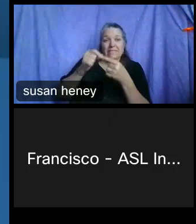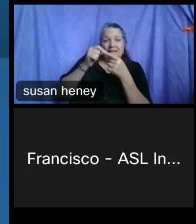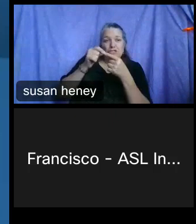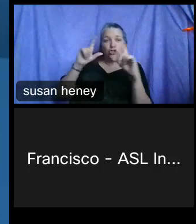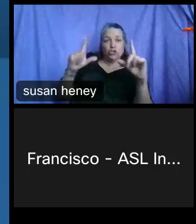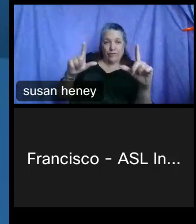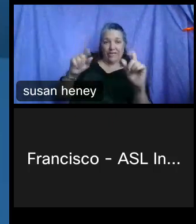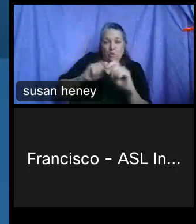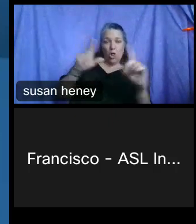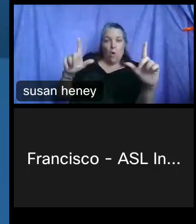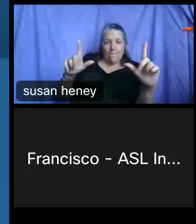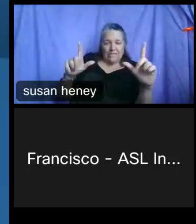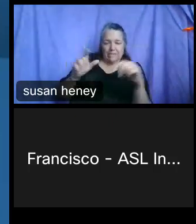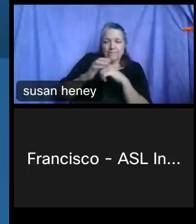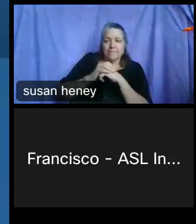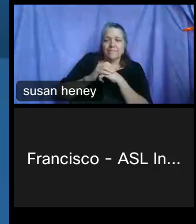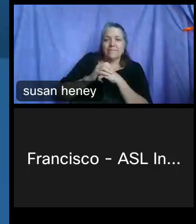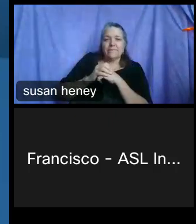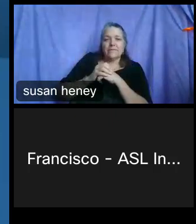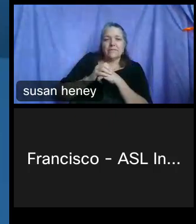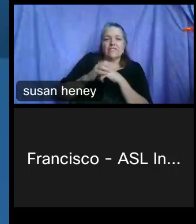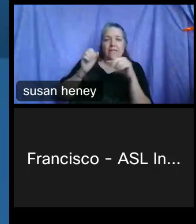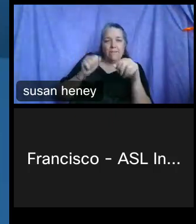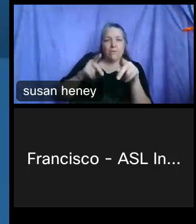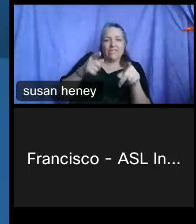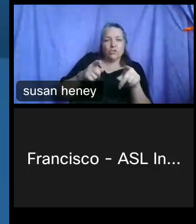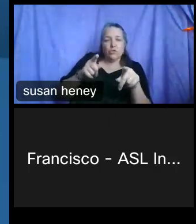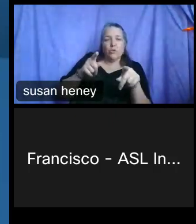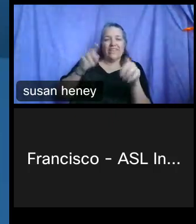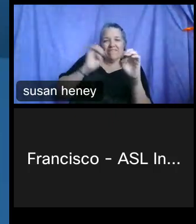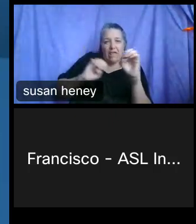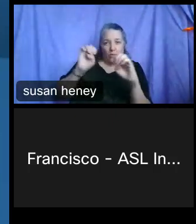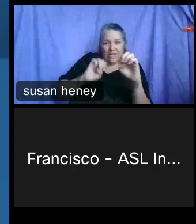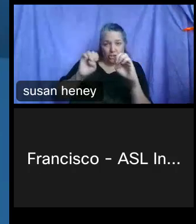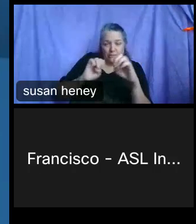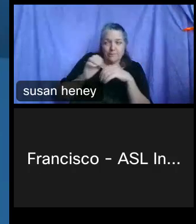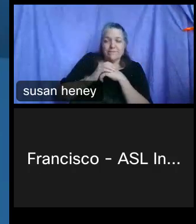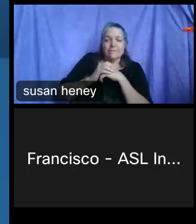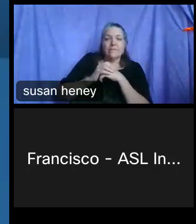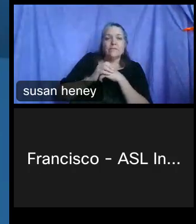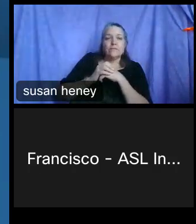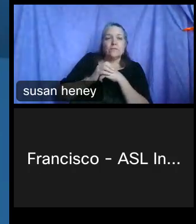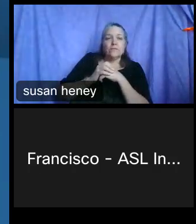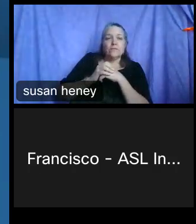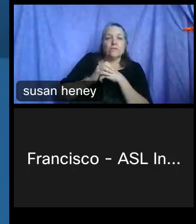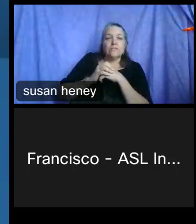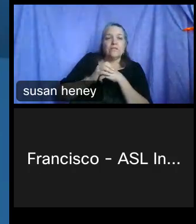convenience that will take you directly to the customer evaluation. Upon exiting this webinar,